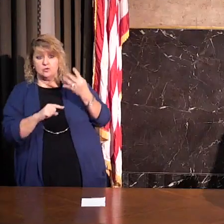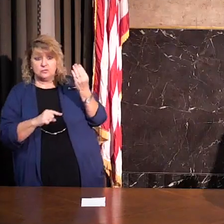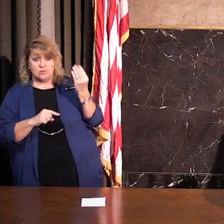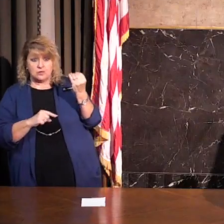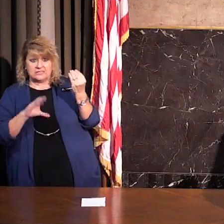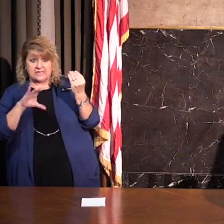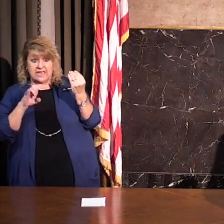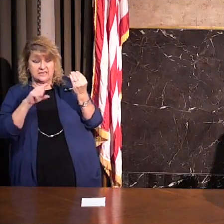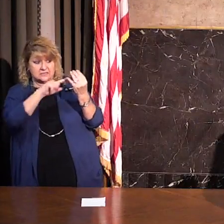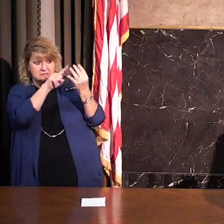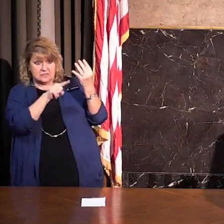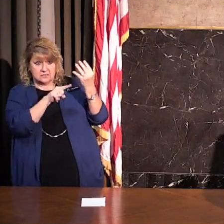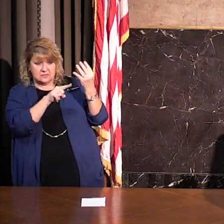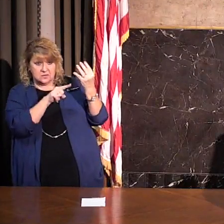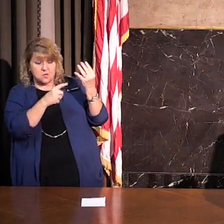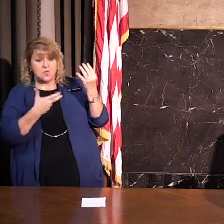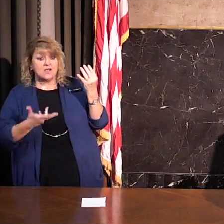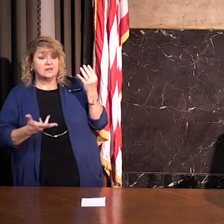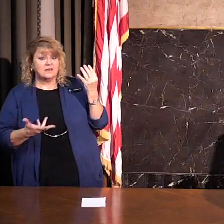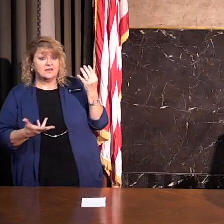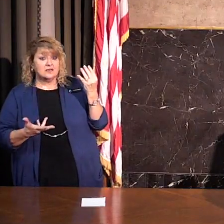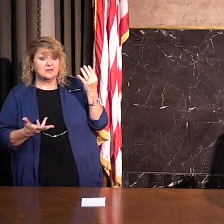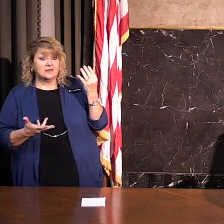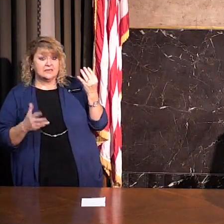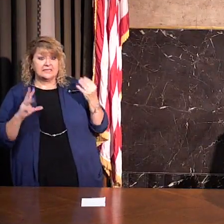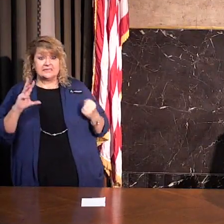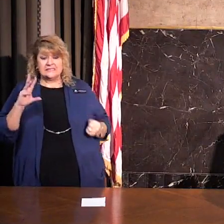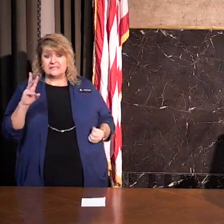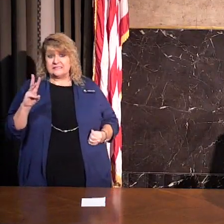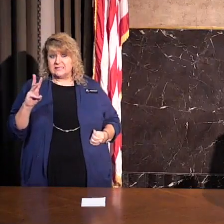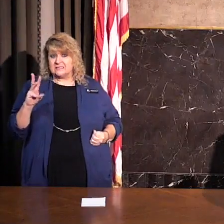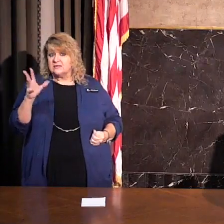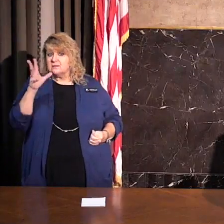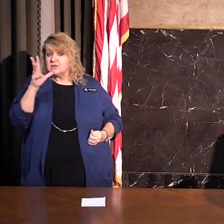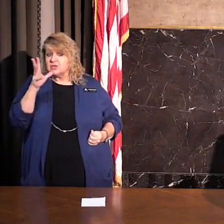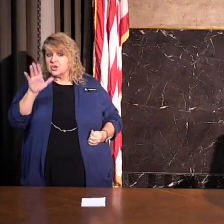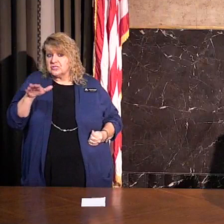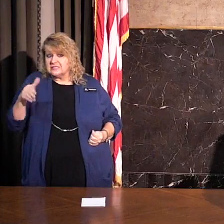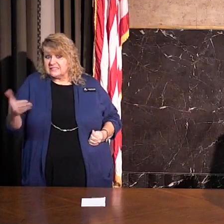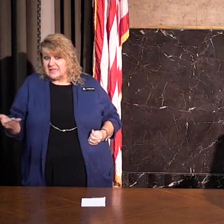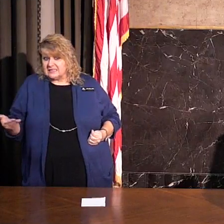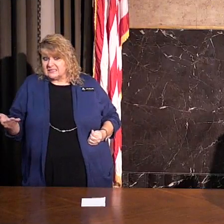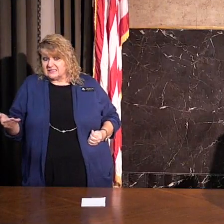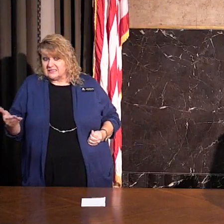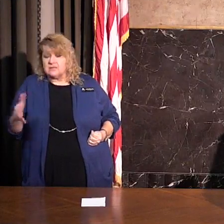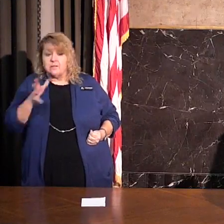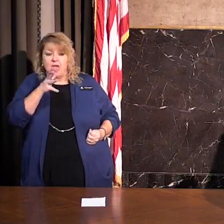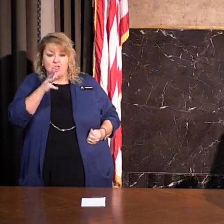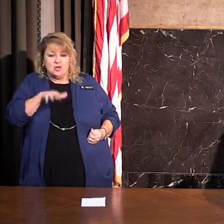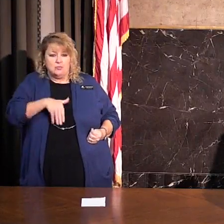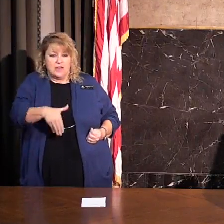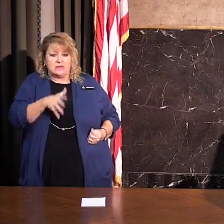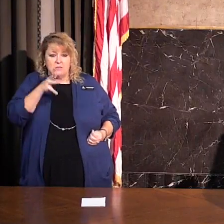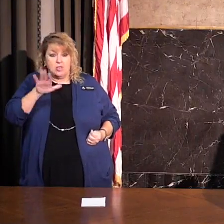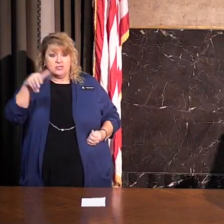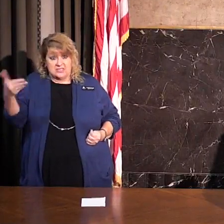those fourteen cases. They have resulted in six deaths. Six